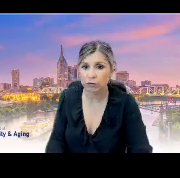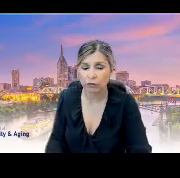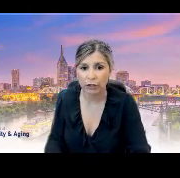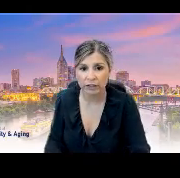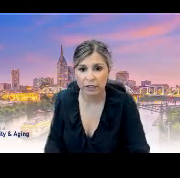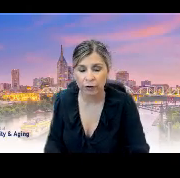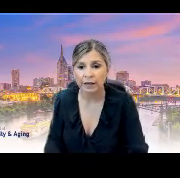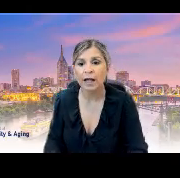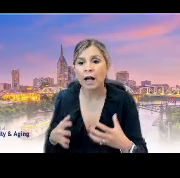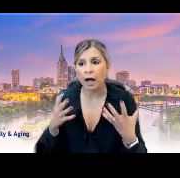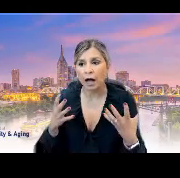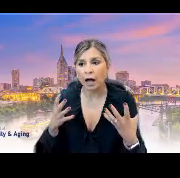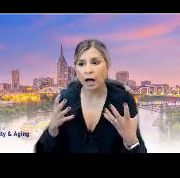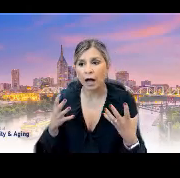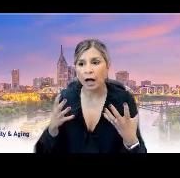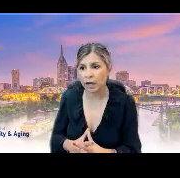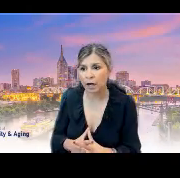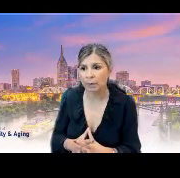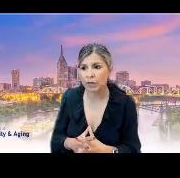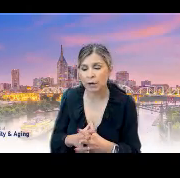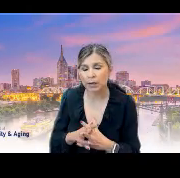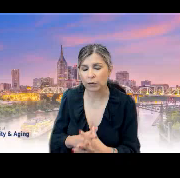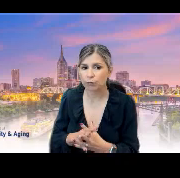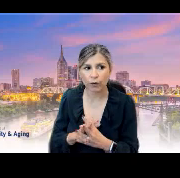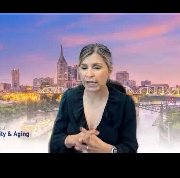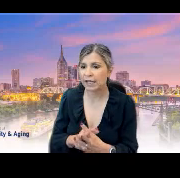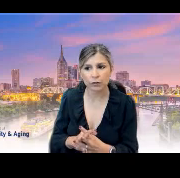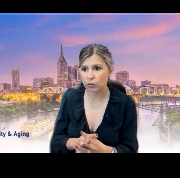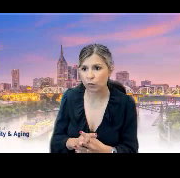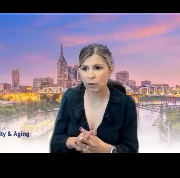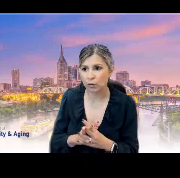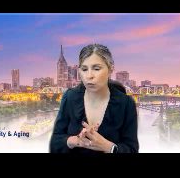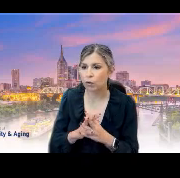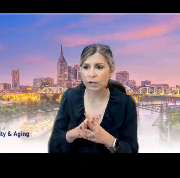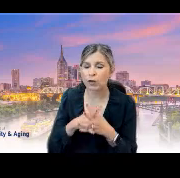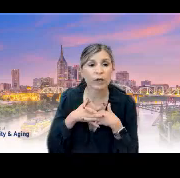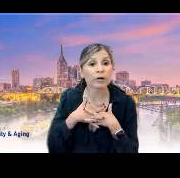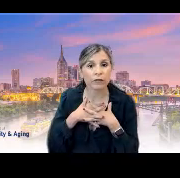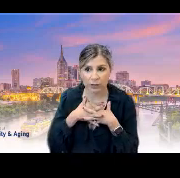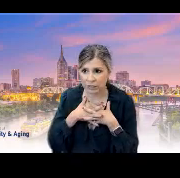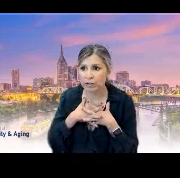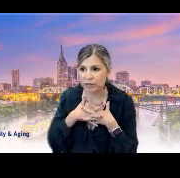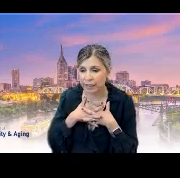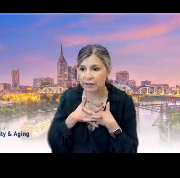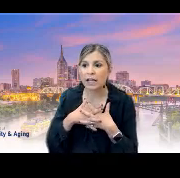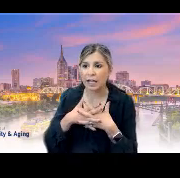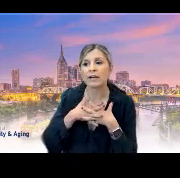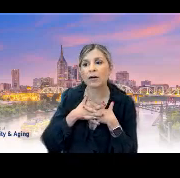trusted individuals are volunteering but but we can't. Do you know, we are the volunteer state and our